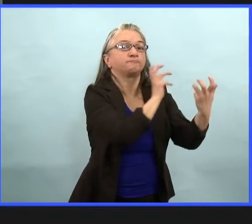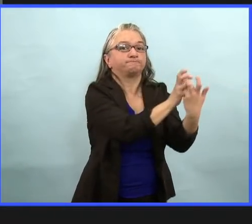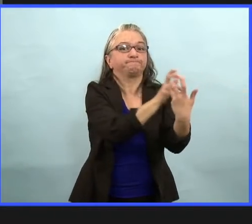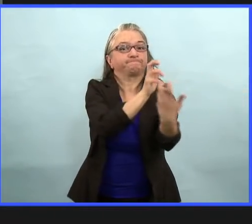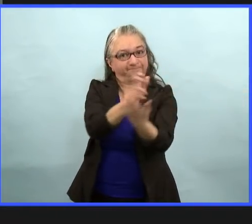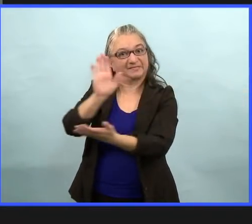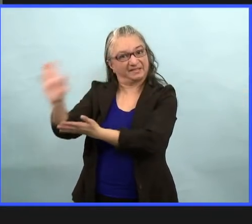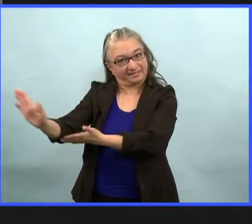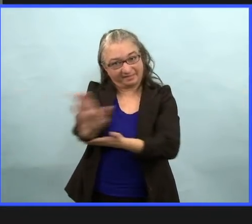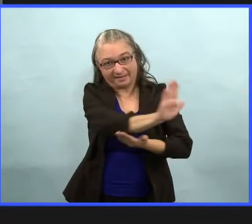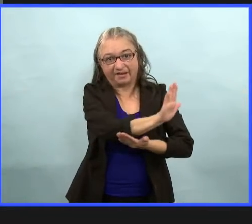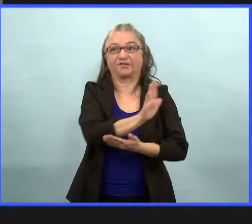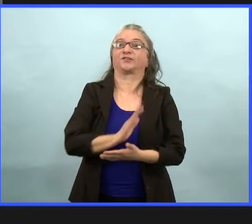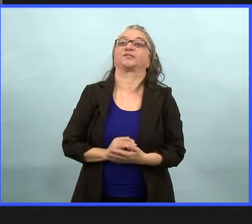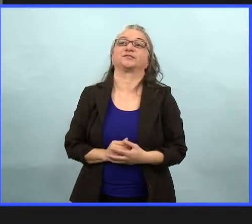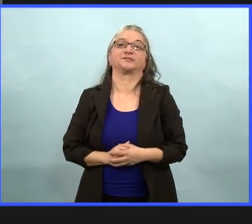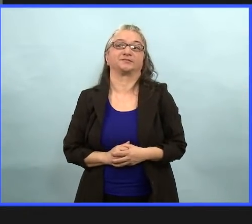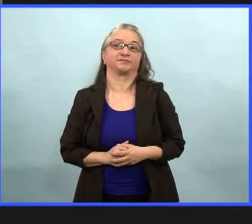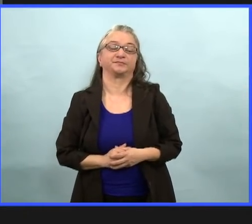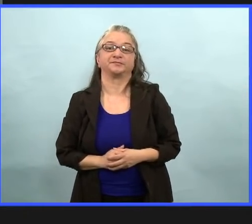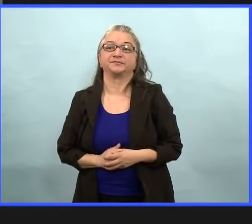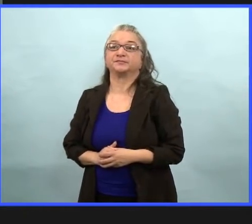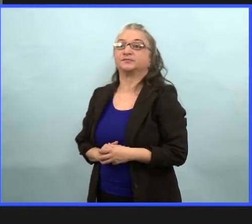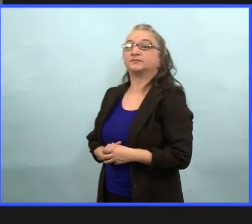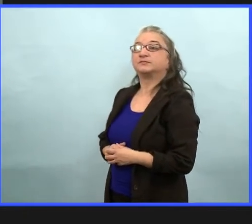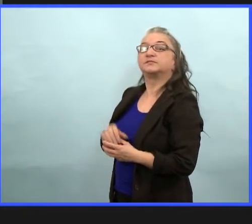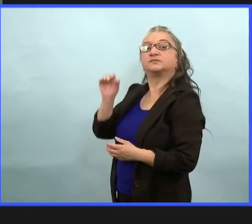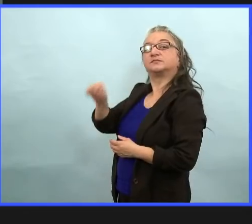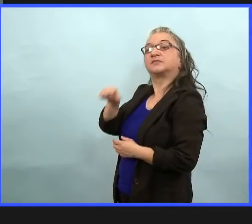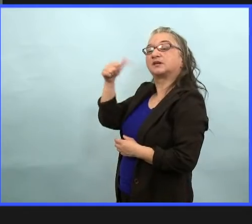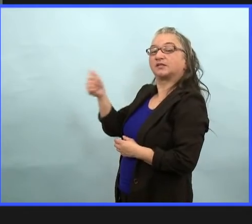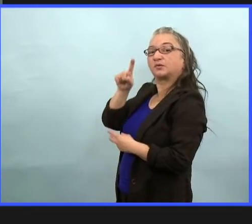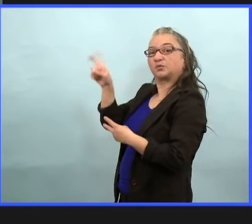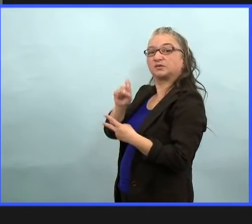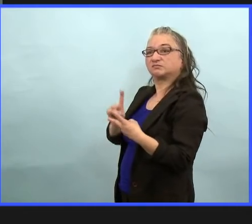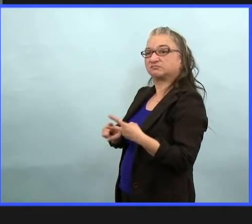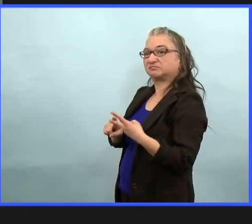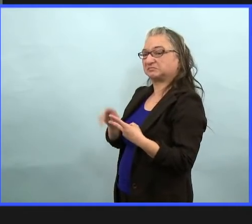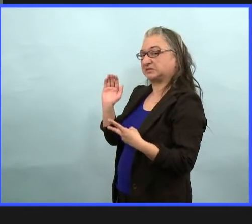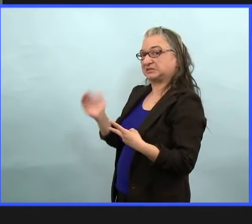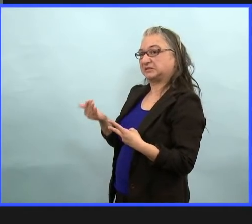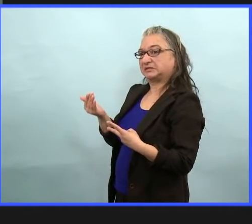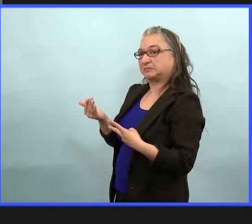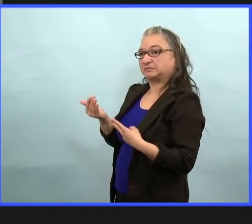is that um these numbers are much higher than normal while it's always happened to to have these